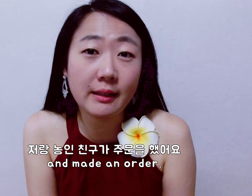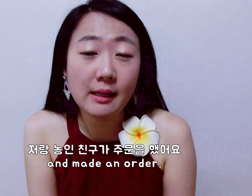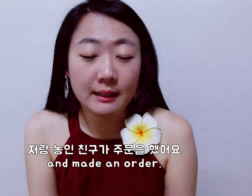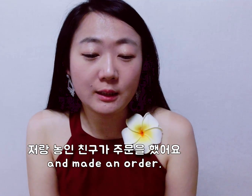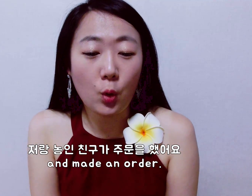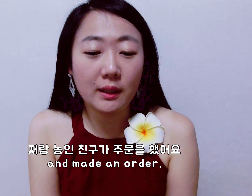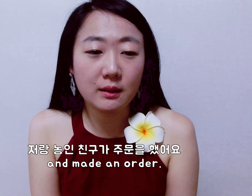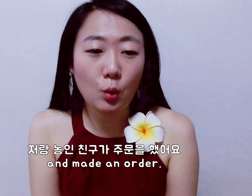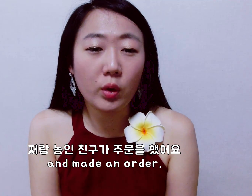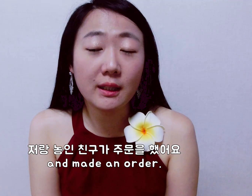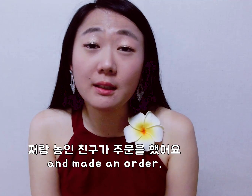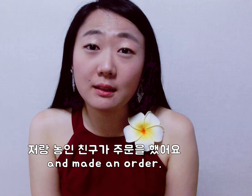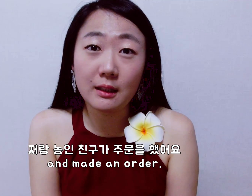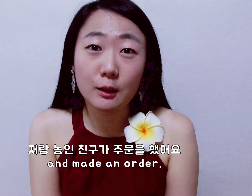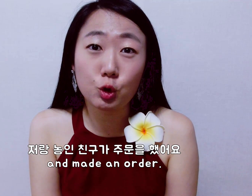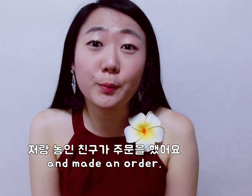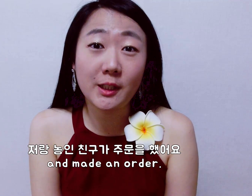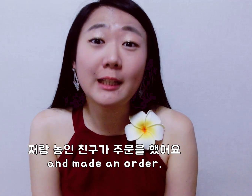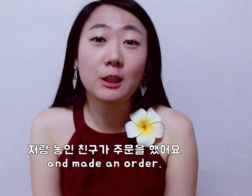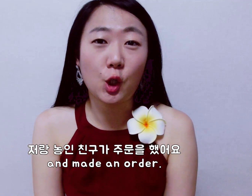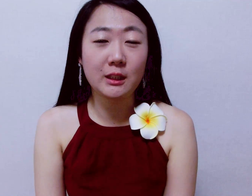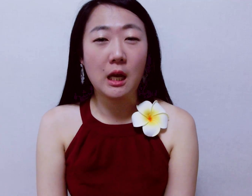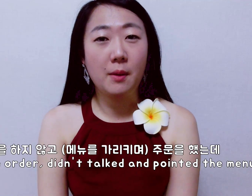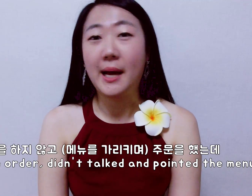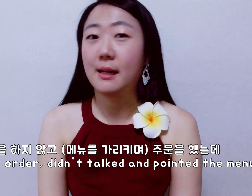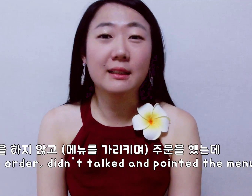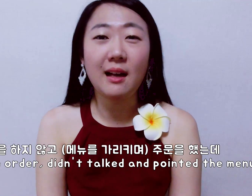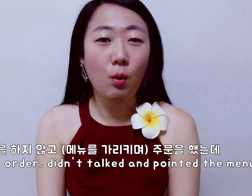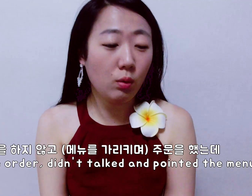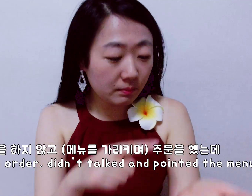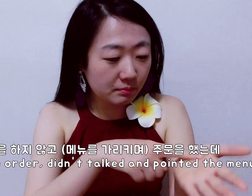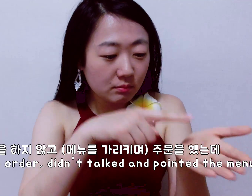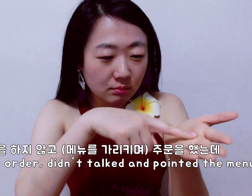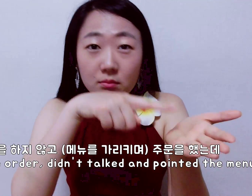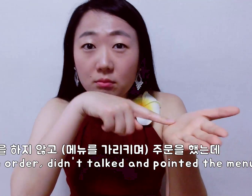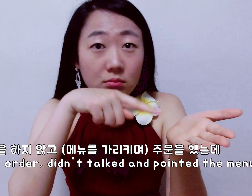그러고 저희자리로 오더니 대화를 시작했어요